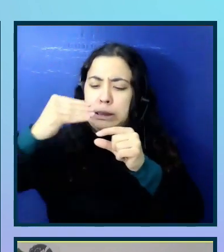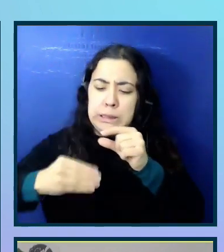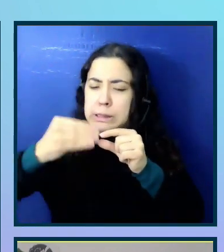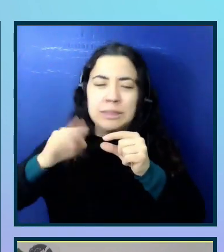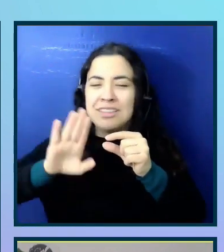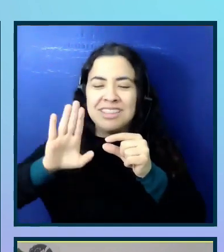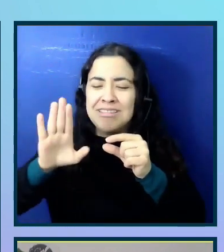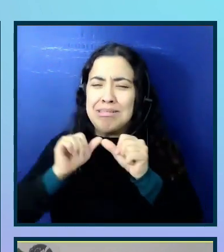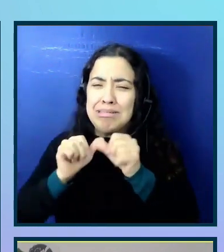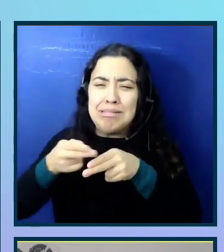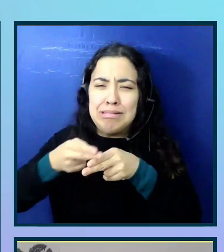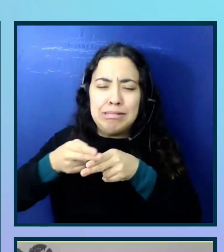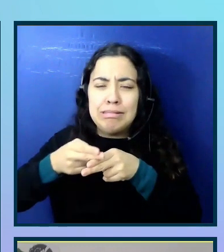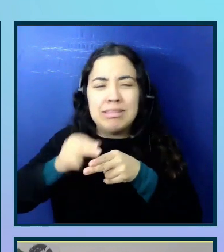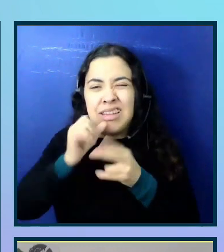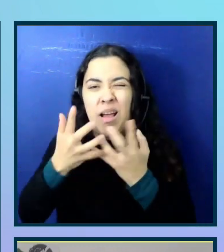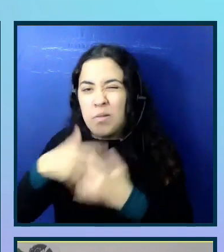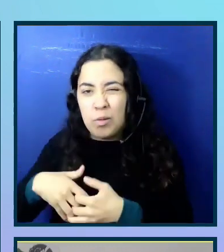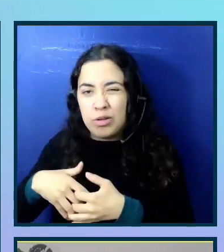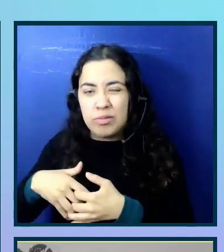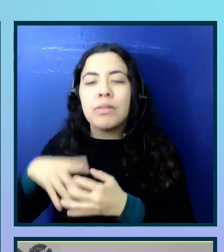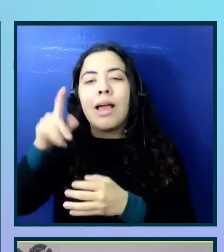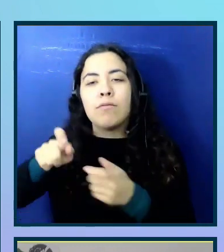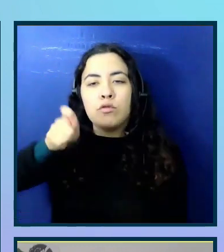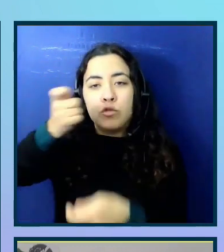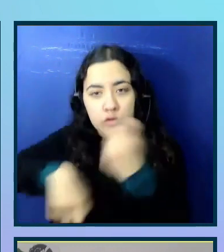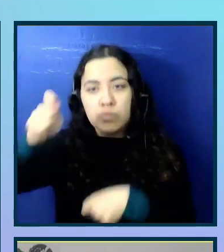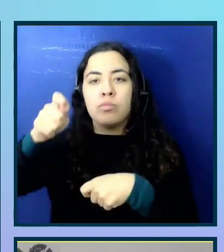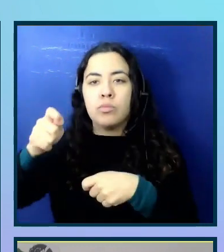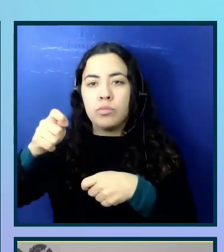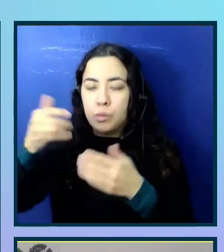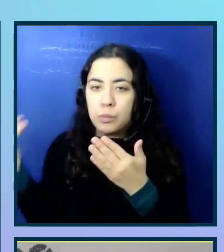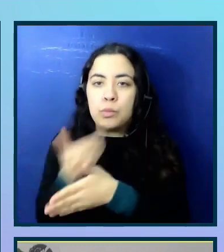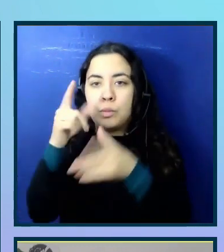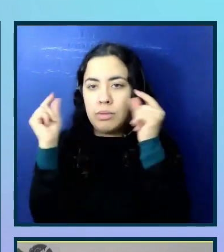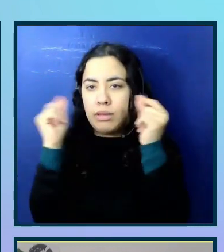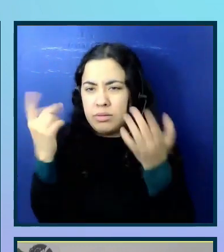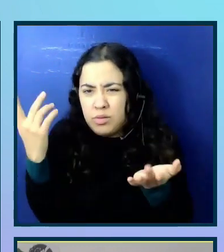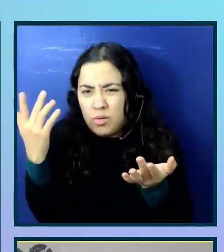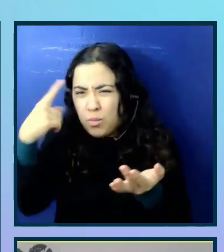This didn't work. So my question is why fix it when you could design and build it right